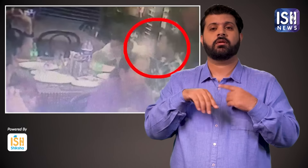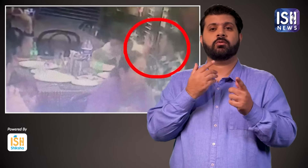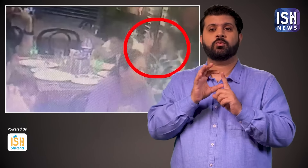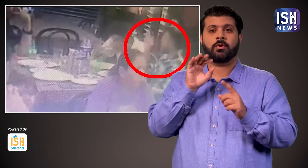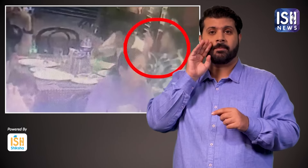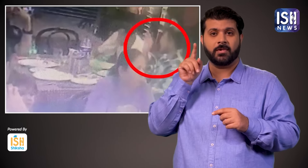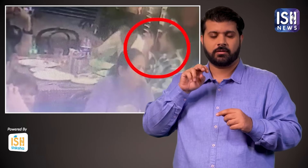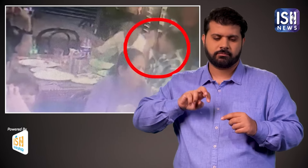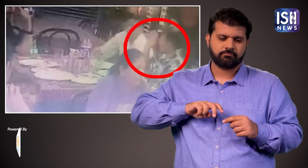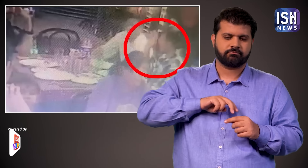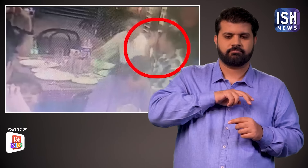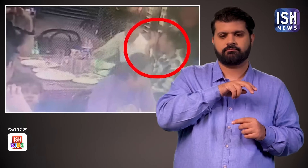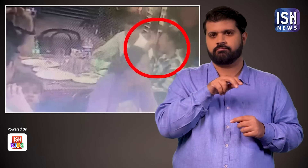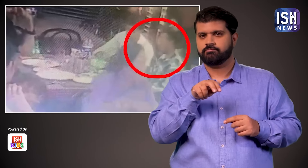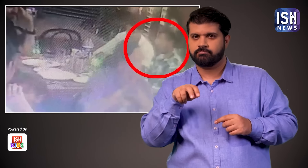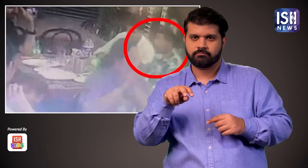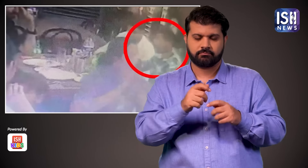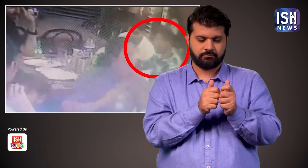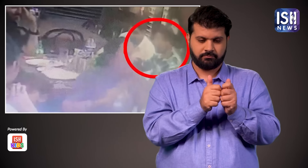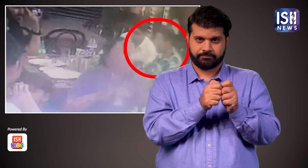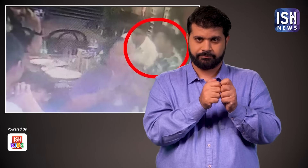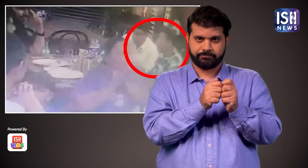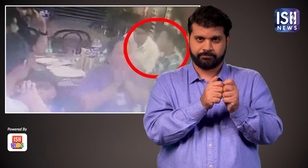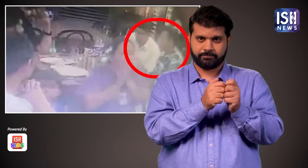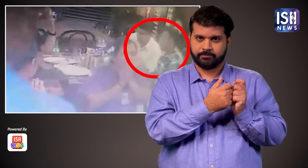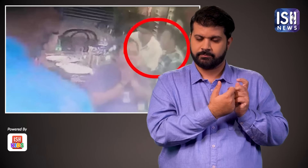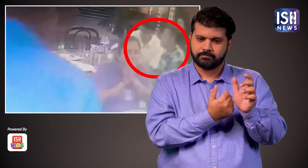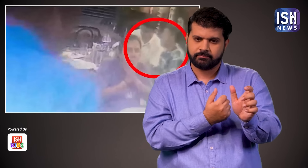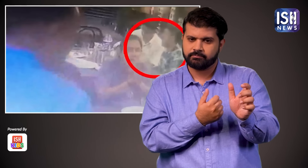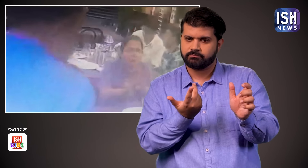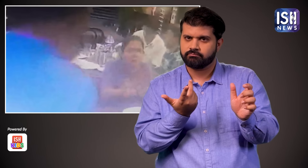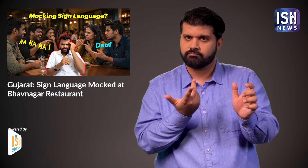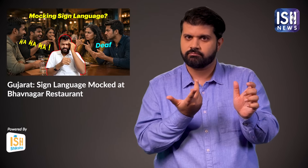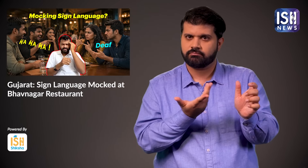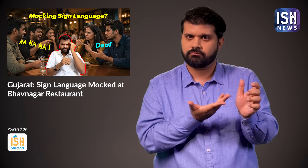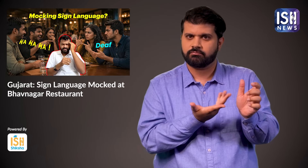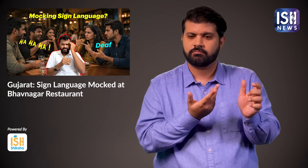Manan then walked to their table, typed a message on his phone and showed it to them.